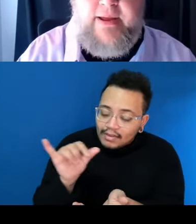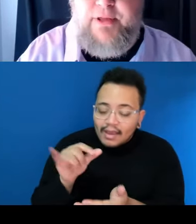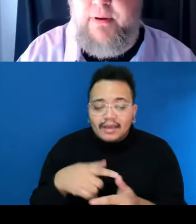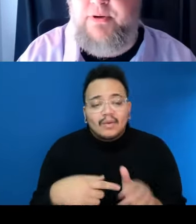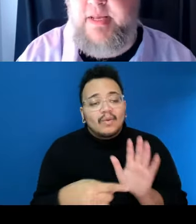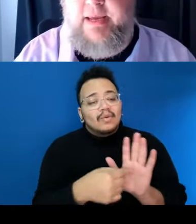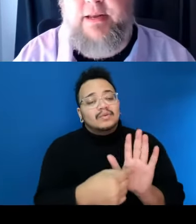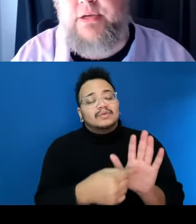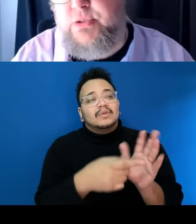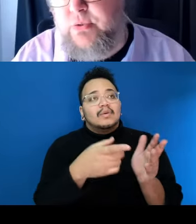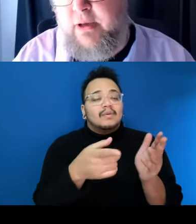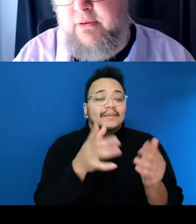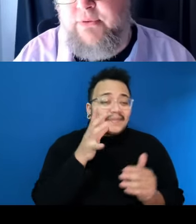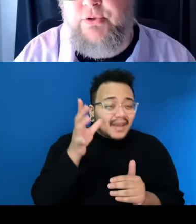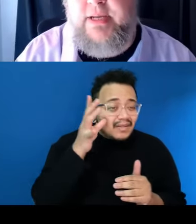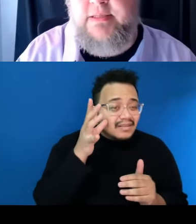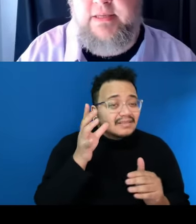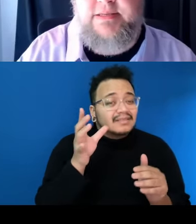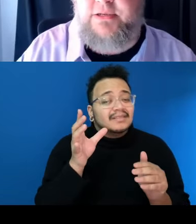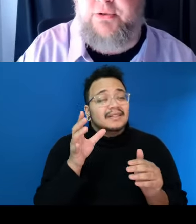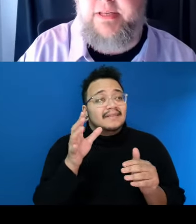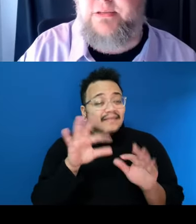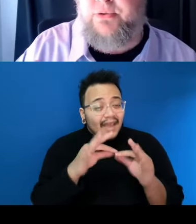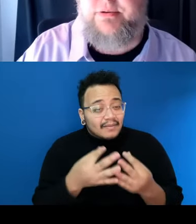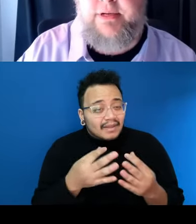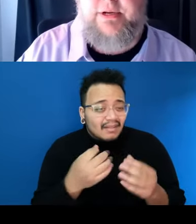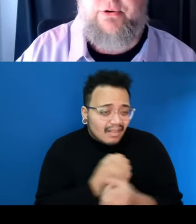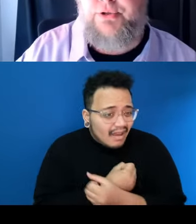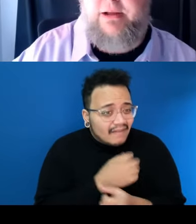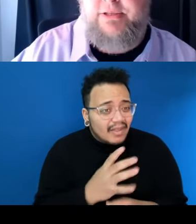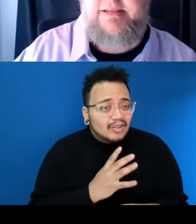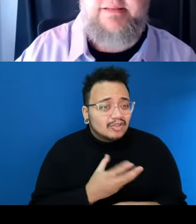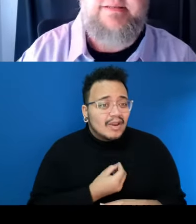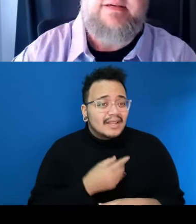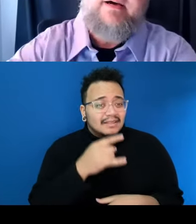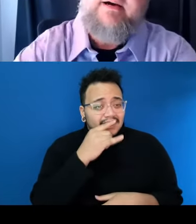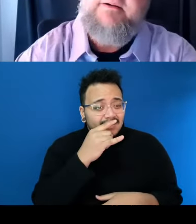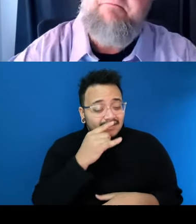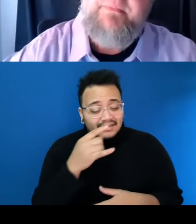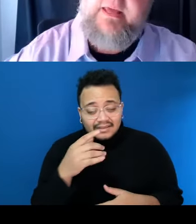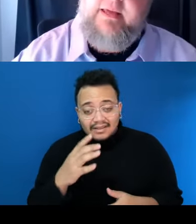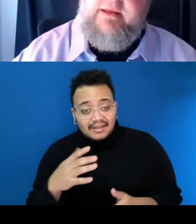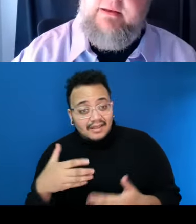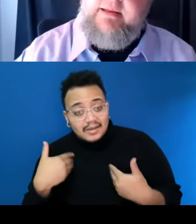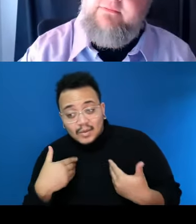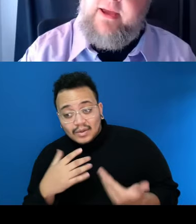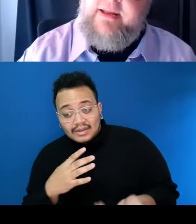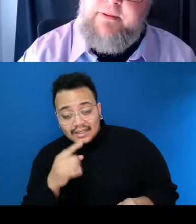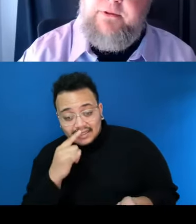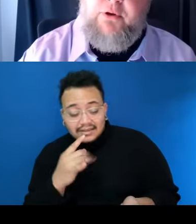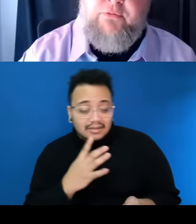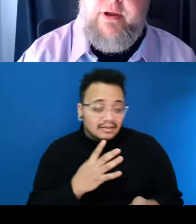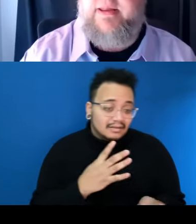and family members can and do love their trans kids, adult kids or child kids. And inviting people over